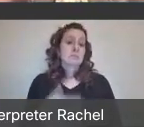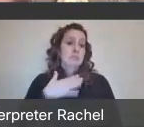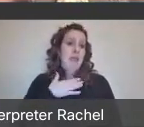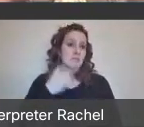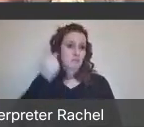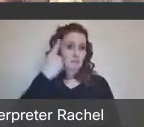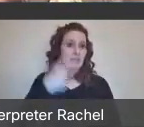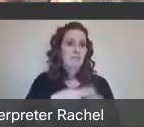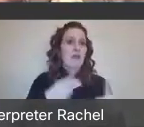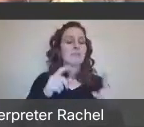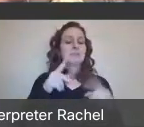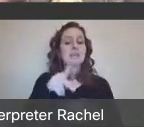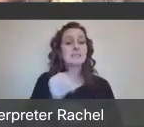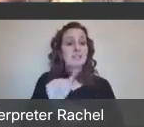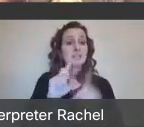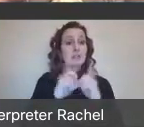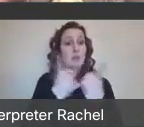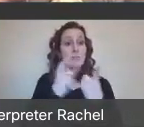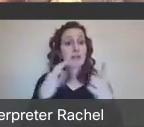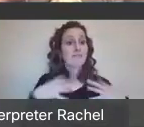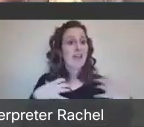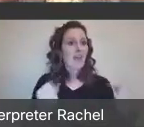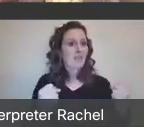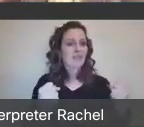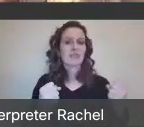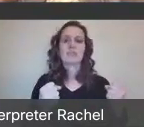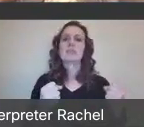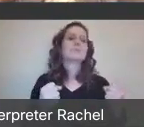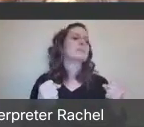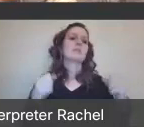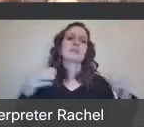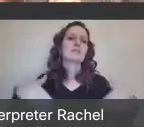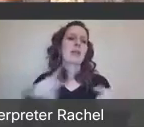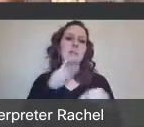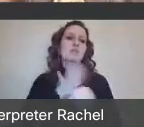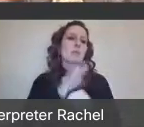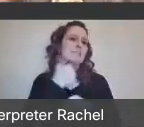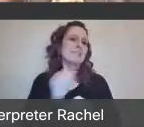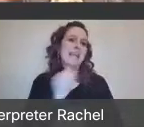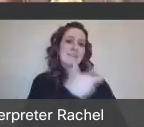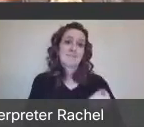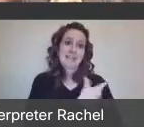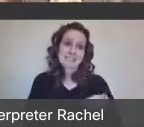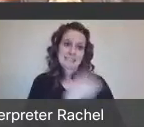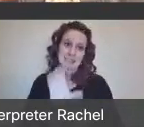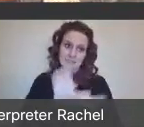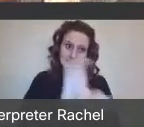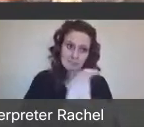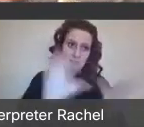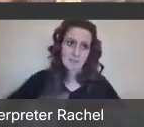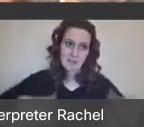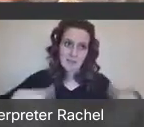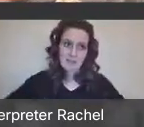Health that they have not been promised any vaccine. So that's all I know about it.